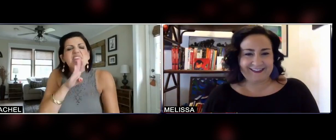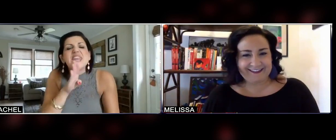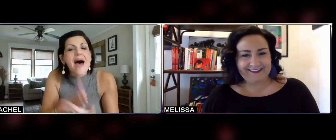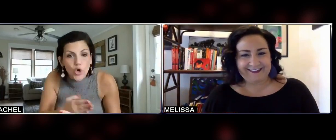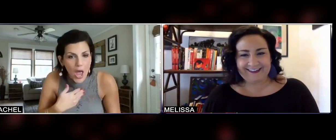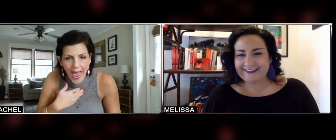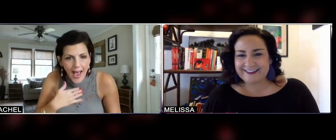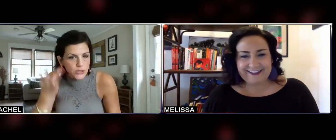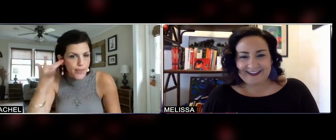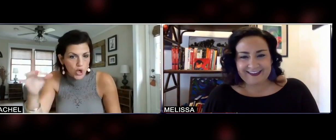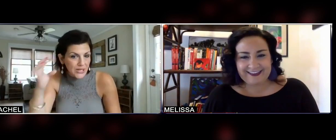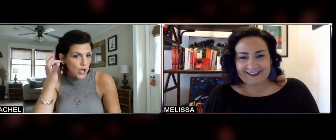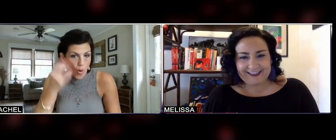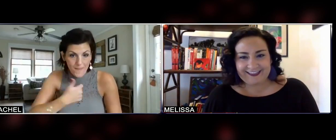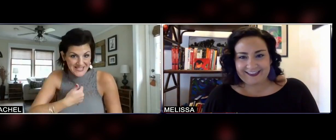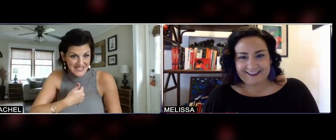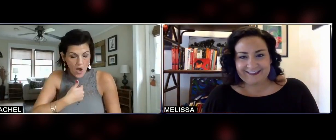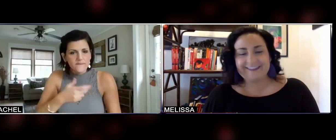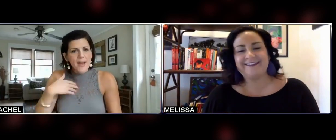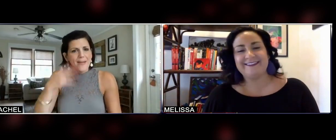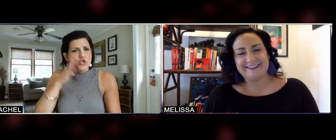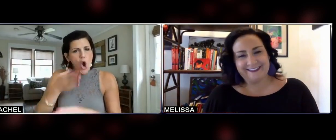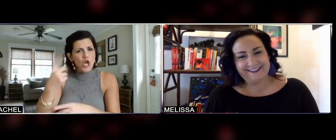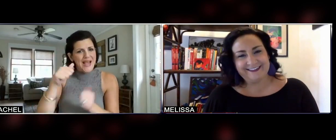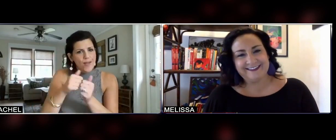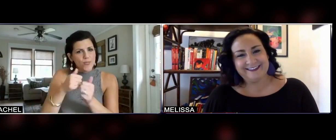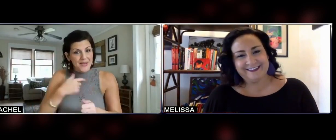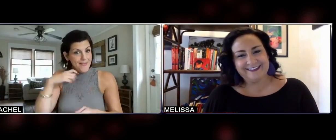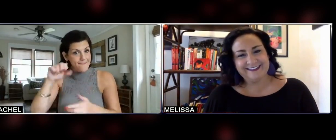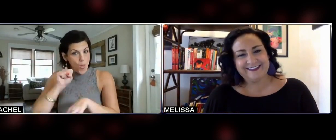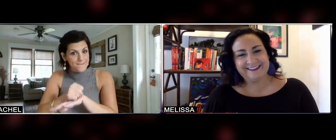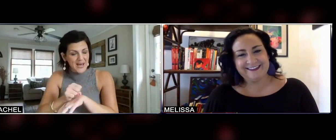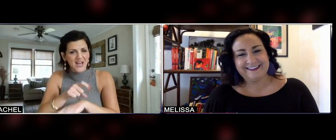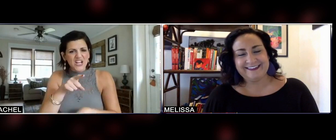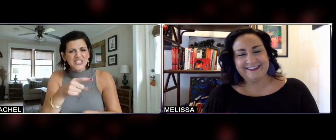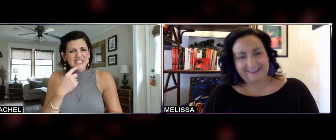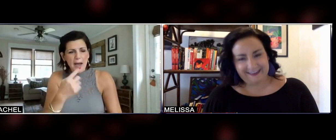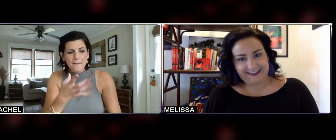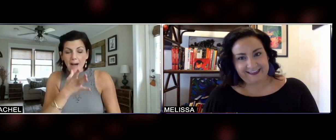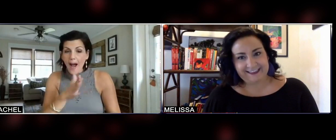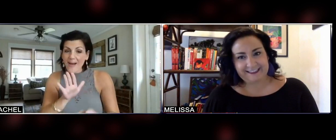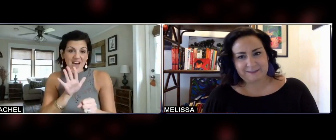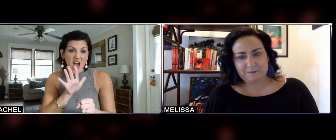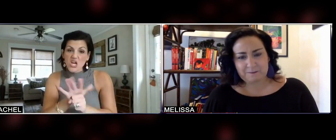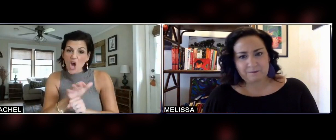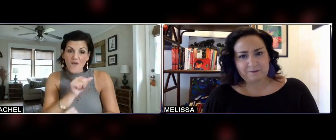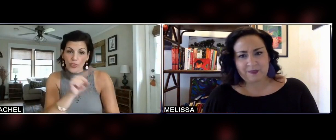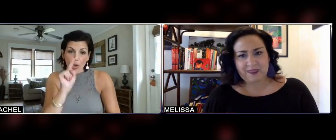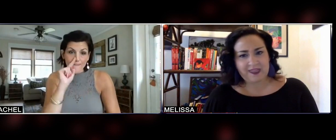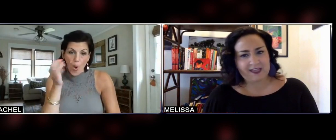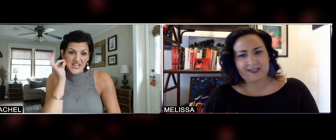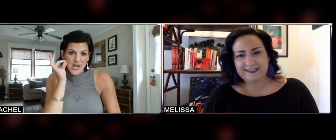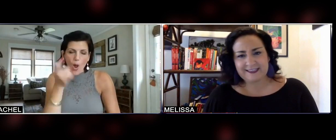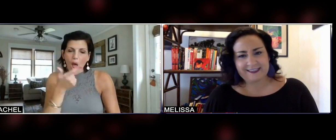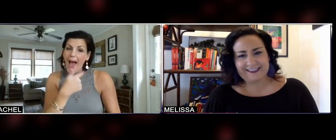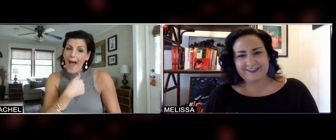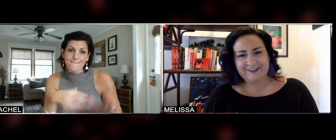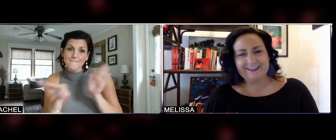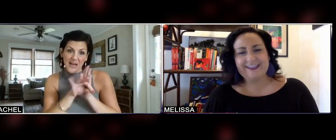I've NEVER had sparkly hearing aid molds myself. My daughter came with me to my appointment and she said, "Mom, I've had enough with those boring ear molds.